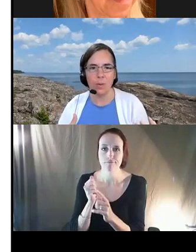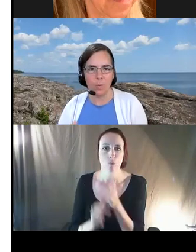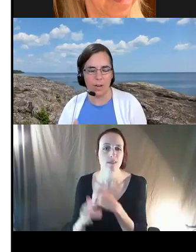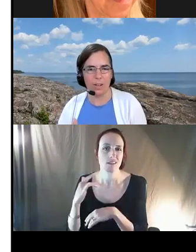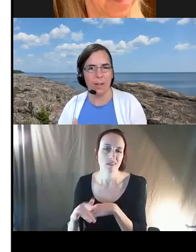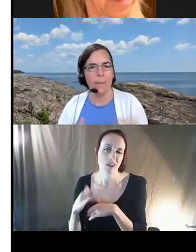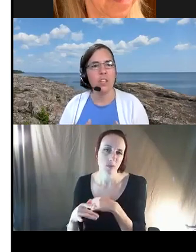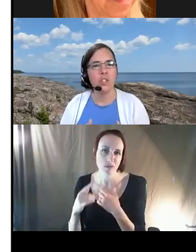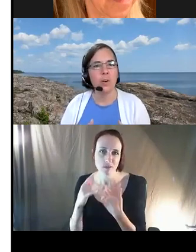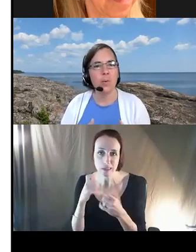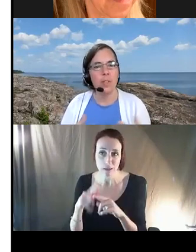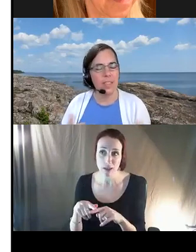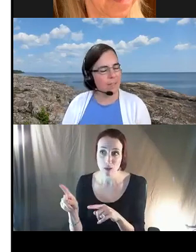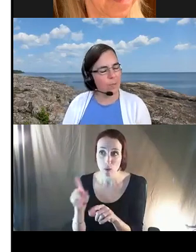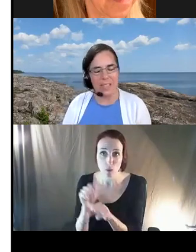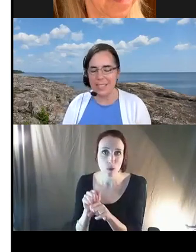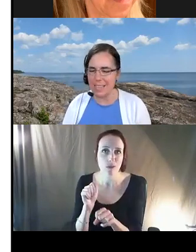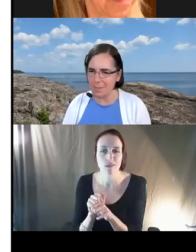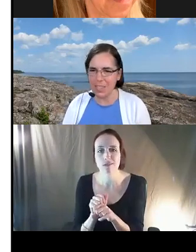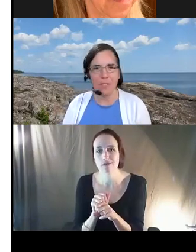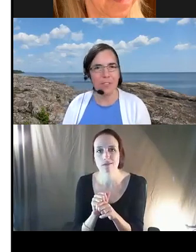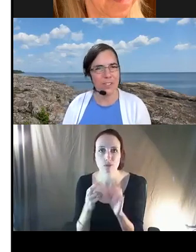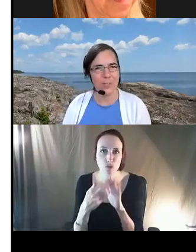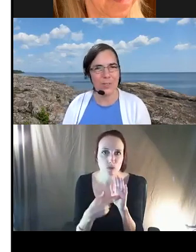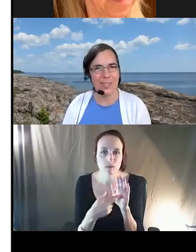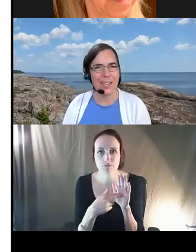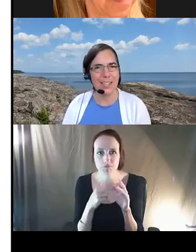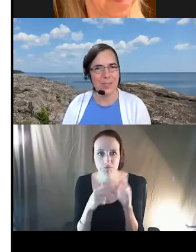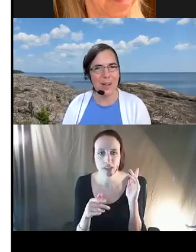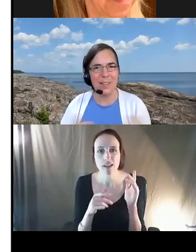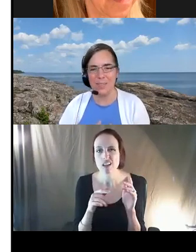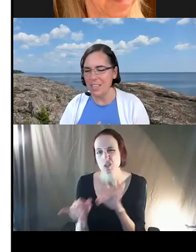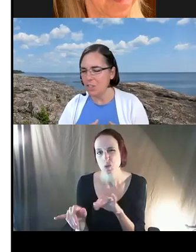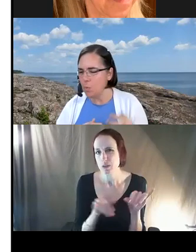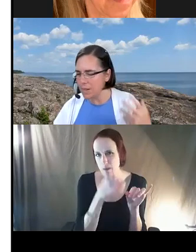we work. So, that would be the same thing for a school setting as well.